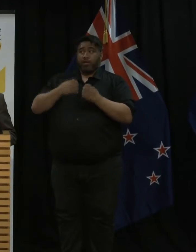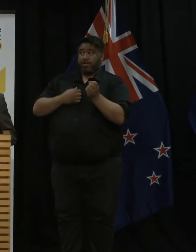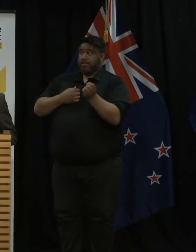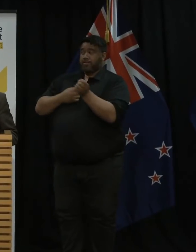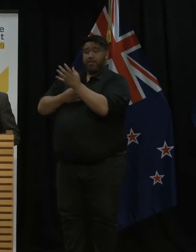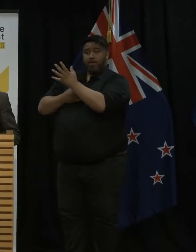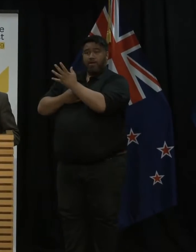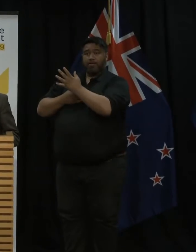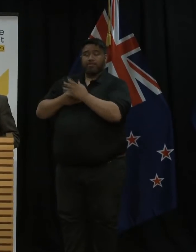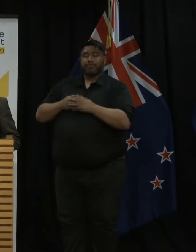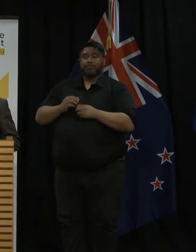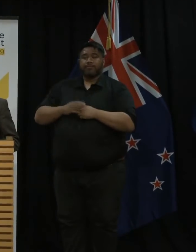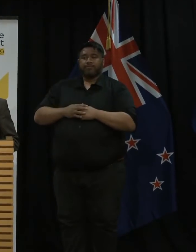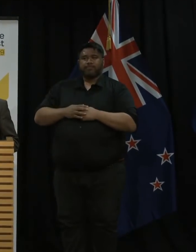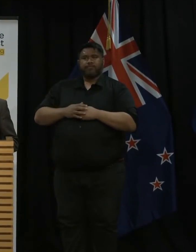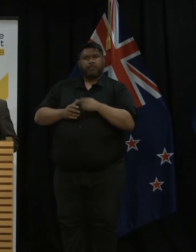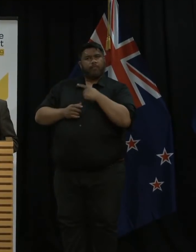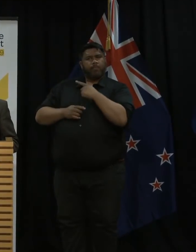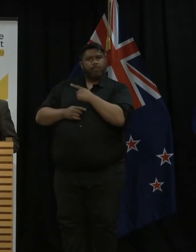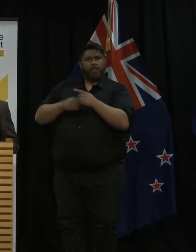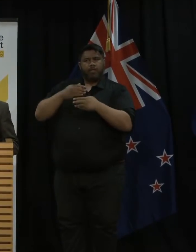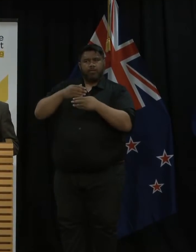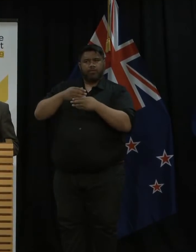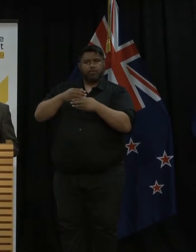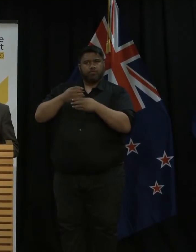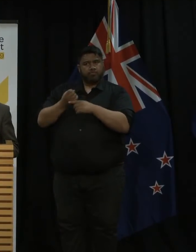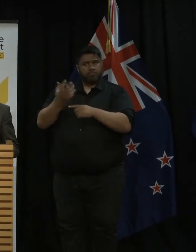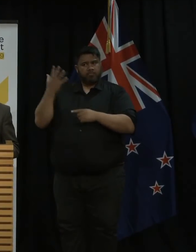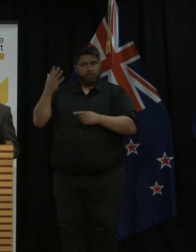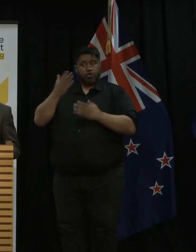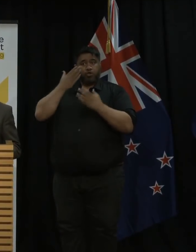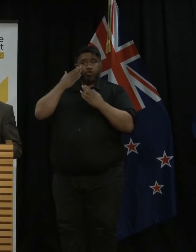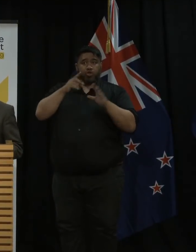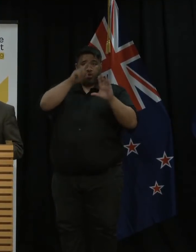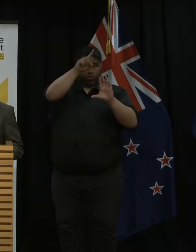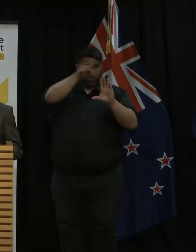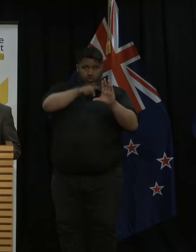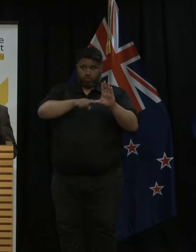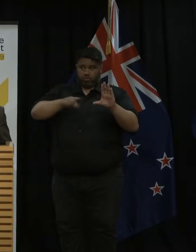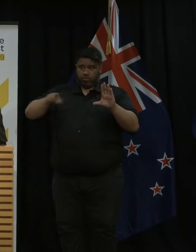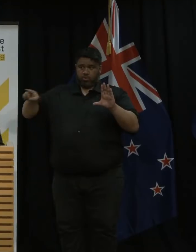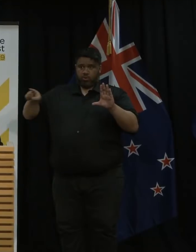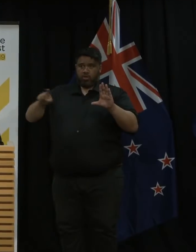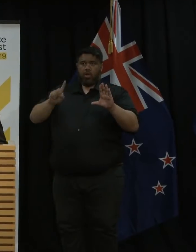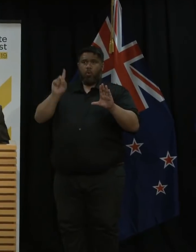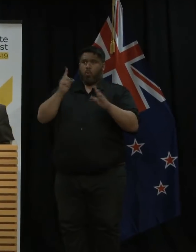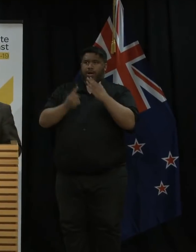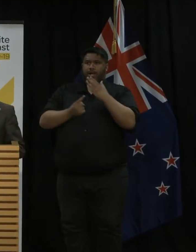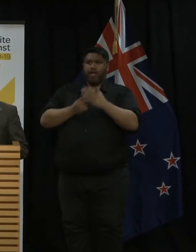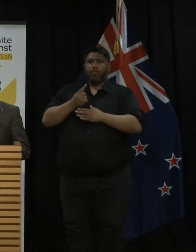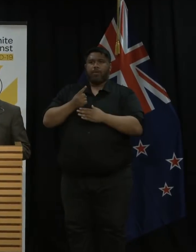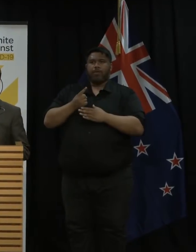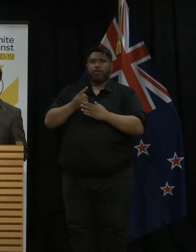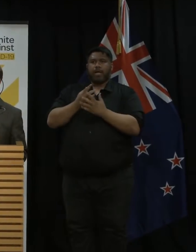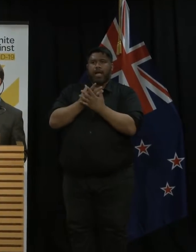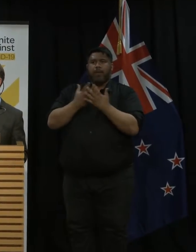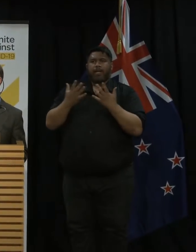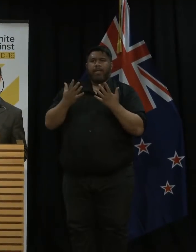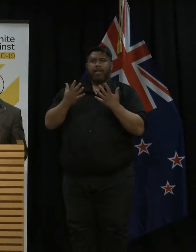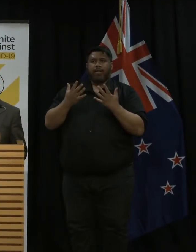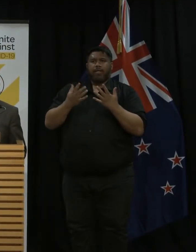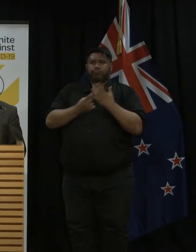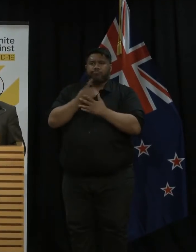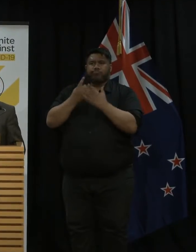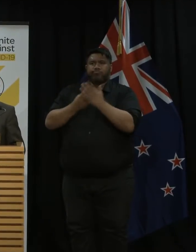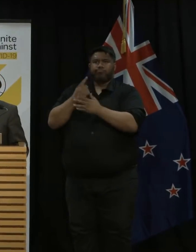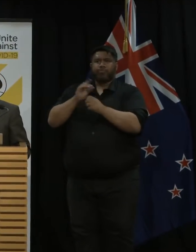I showed a slide three weeks